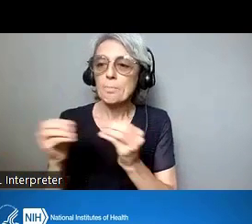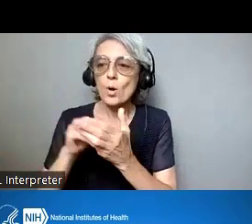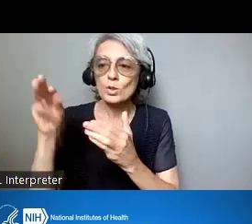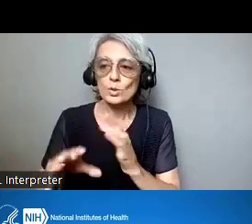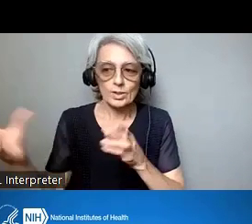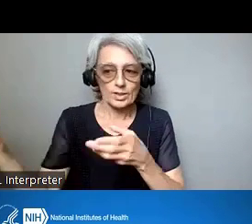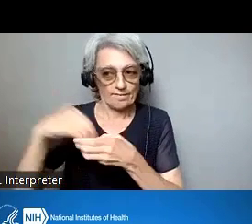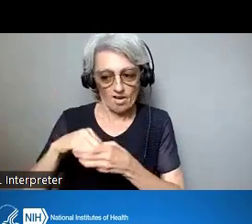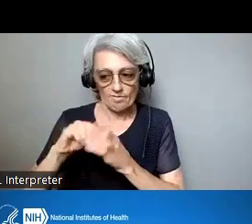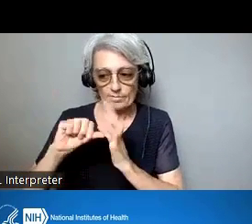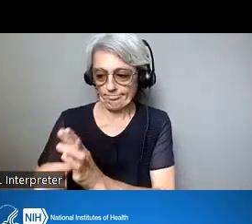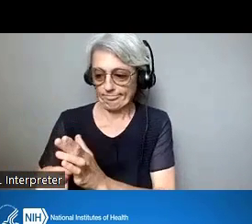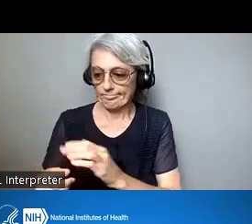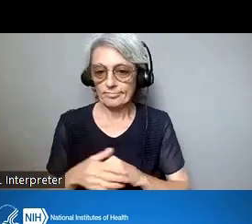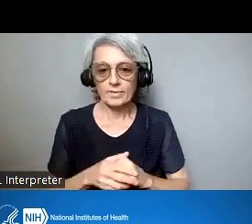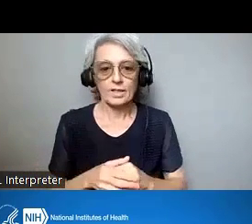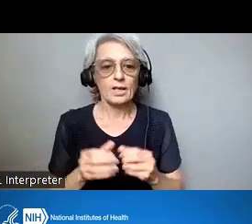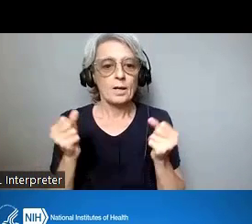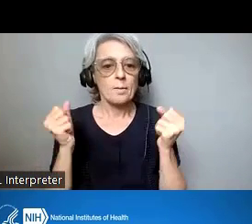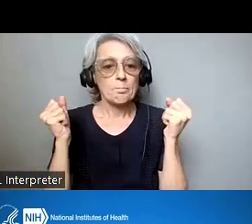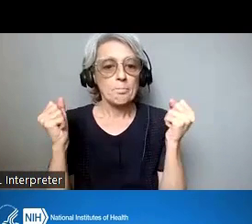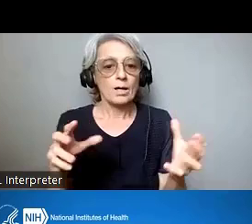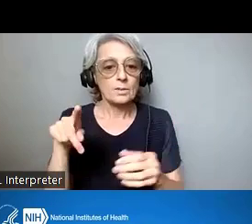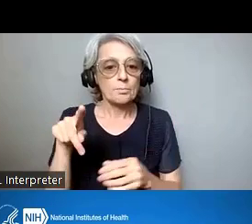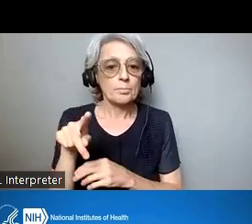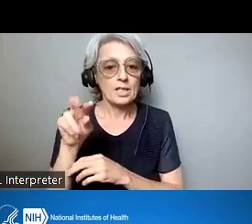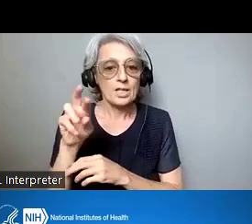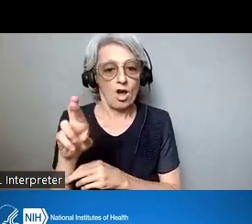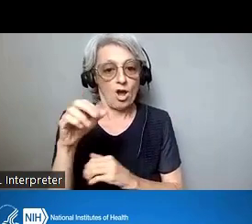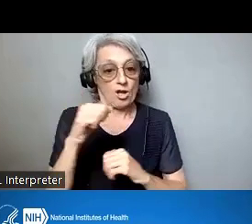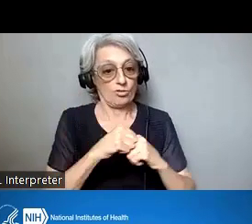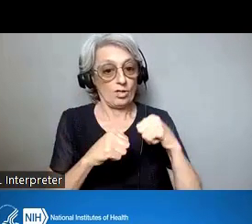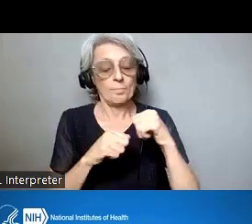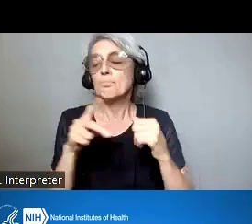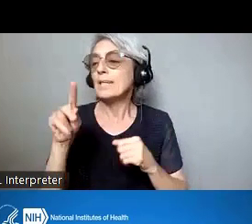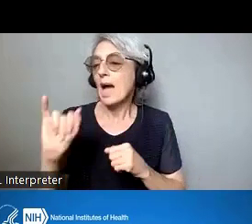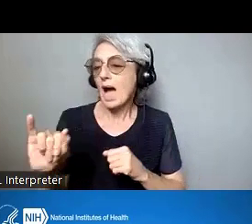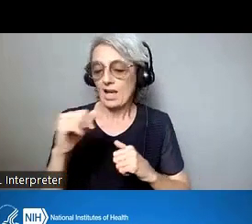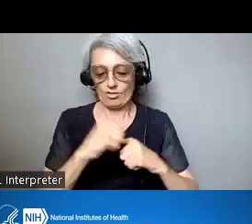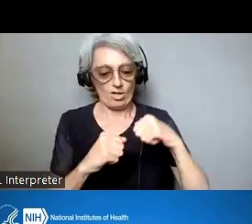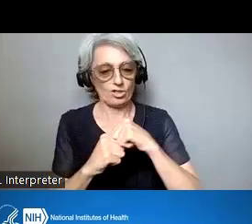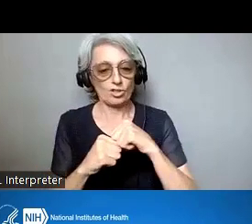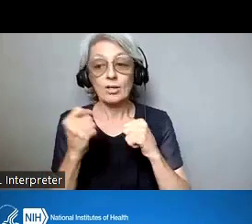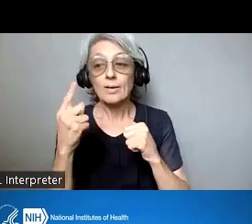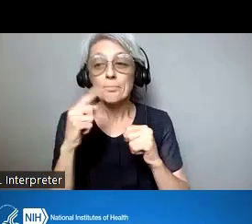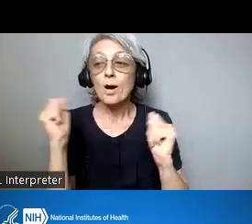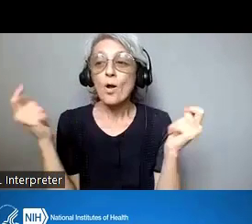A multiple PI structure is allowed if all the PIs are eligible for the same NOFO.